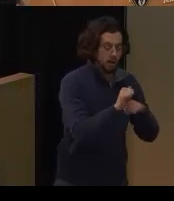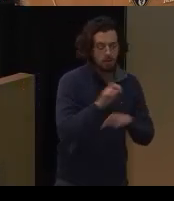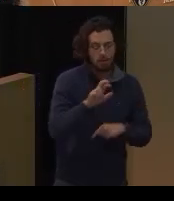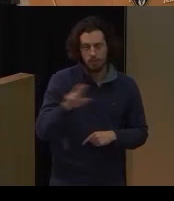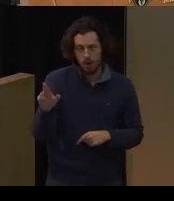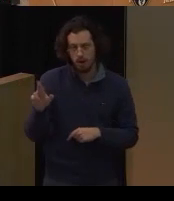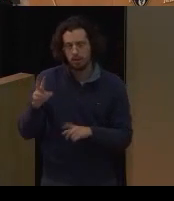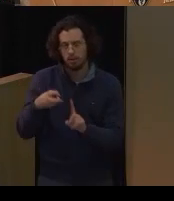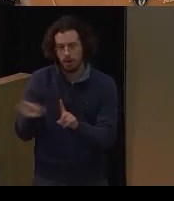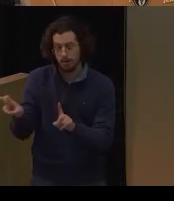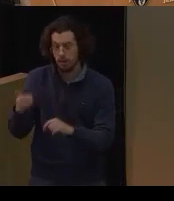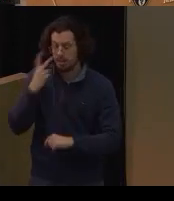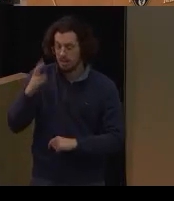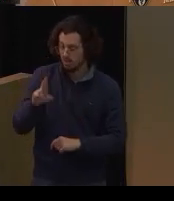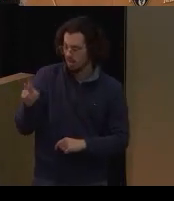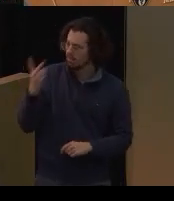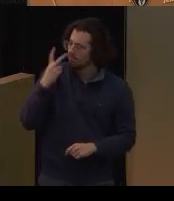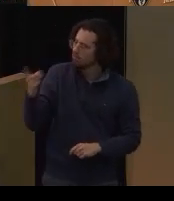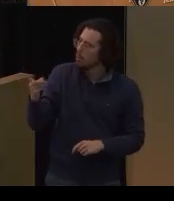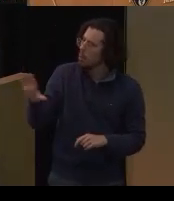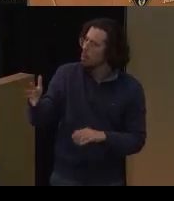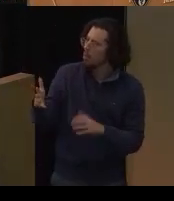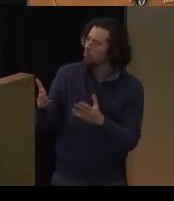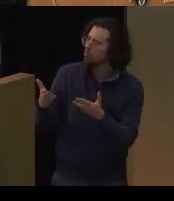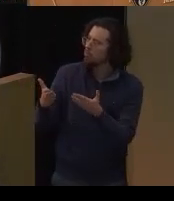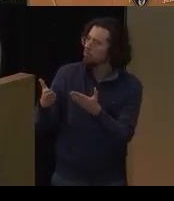of the screen the transfer effects you should see pretty robust recruitment of the network